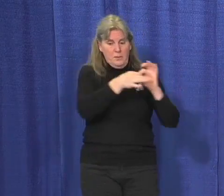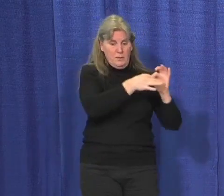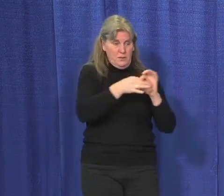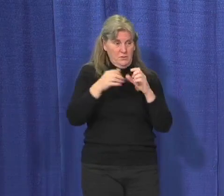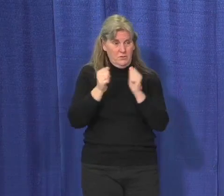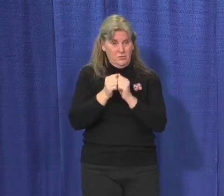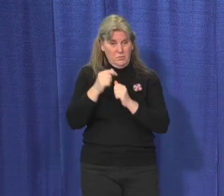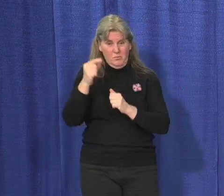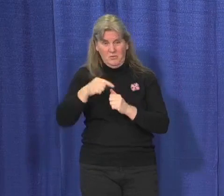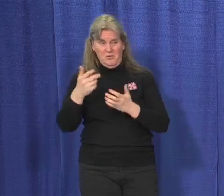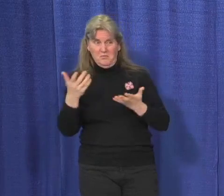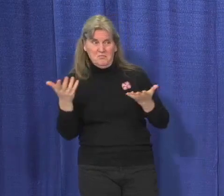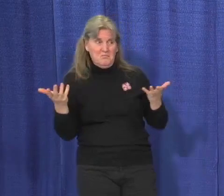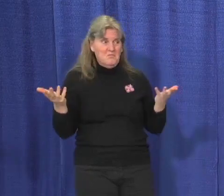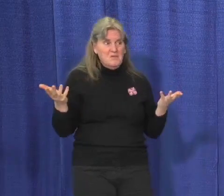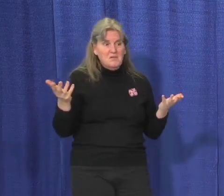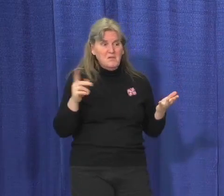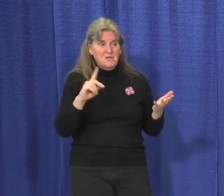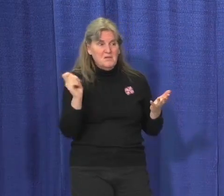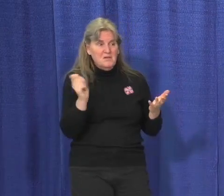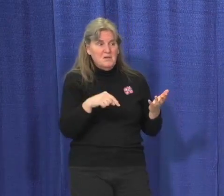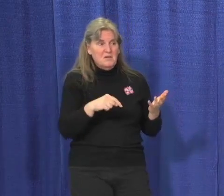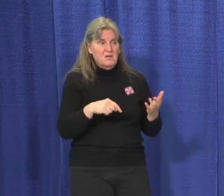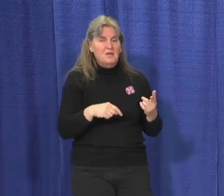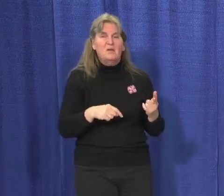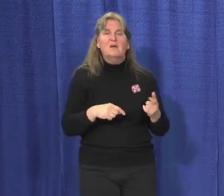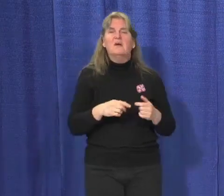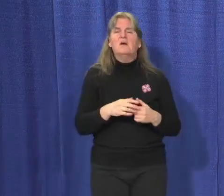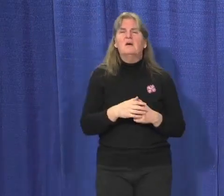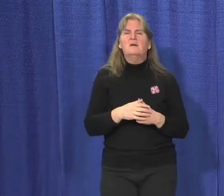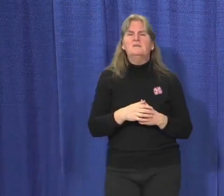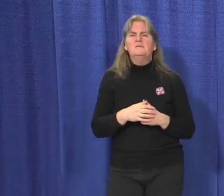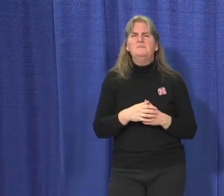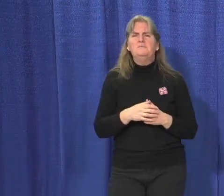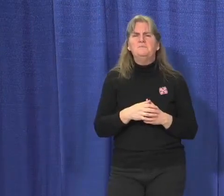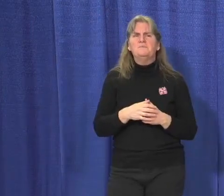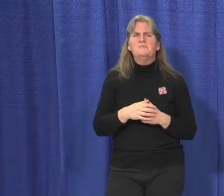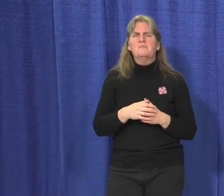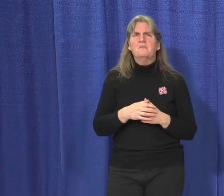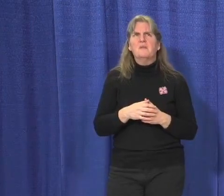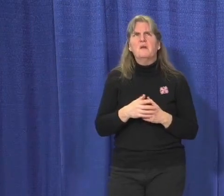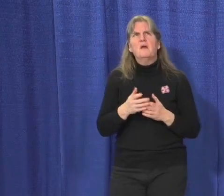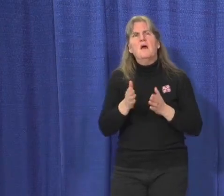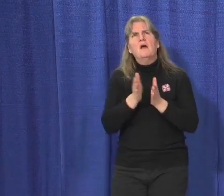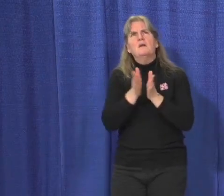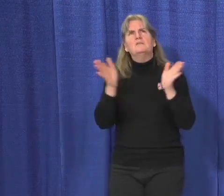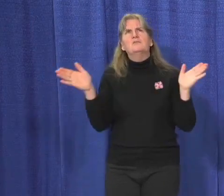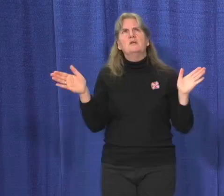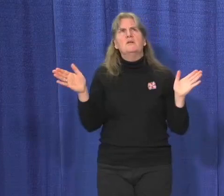government right now? I can give a little bit of an